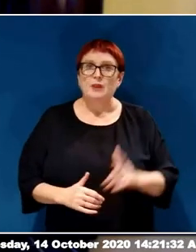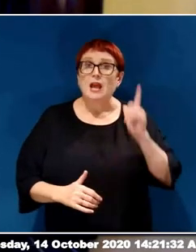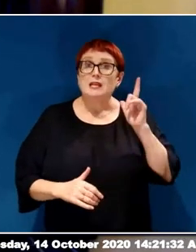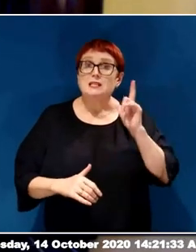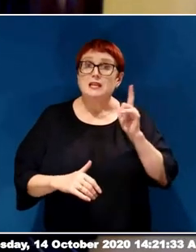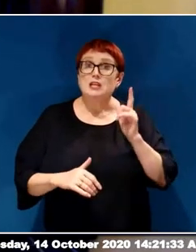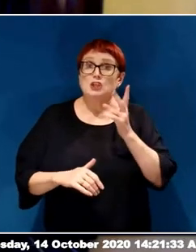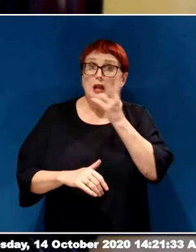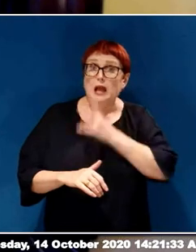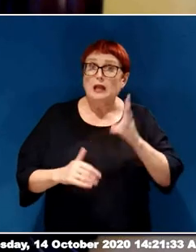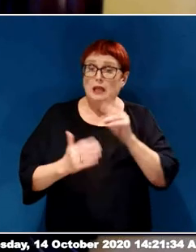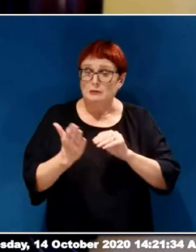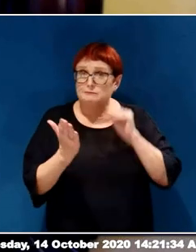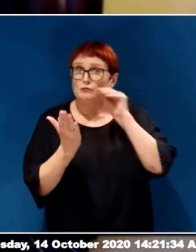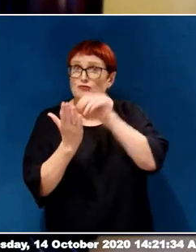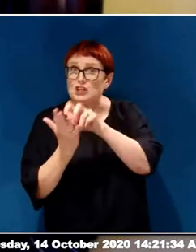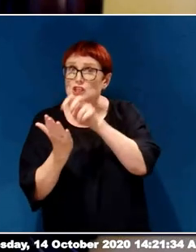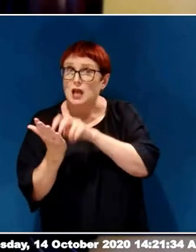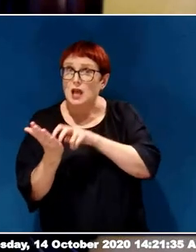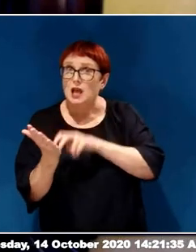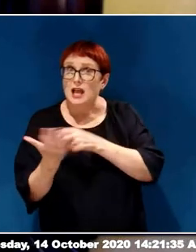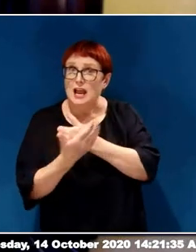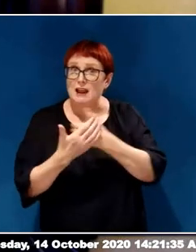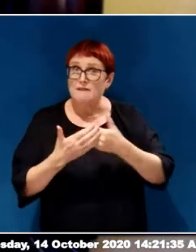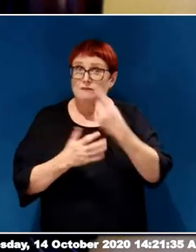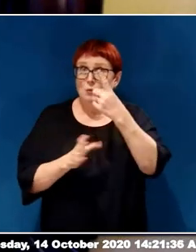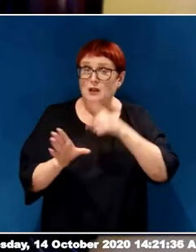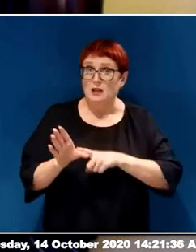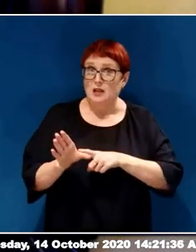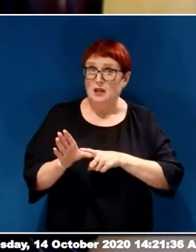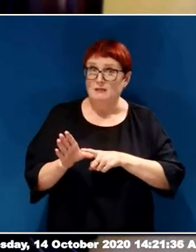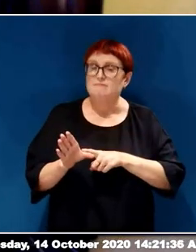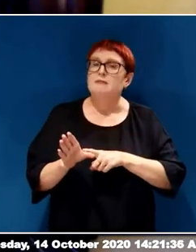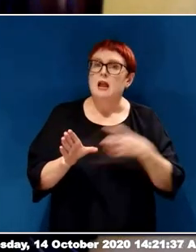demonstrate that they've undertaken a minimum quantity of professional